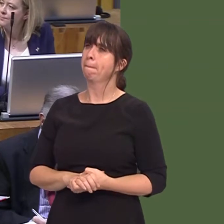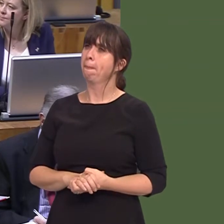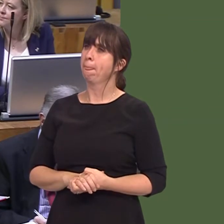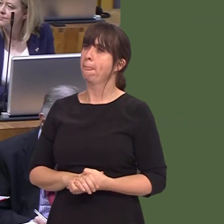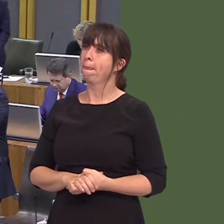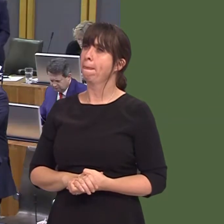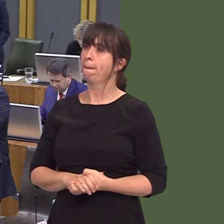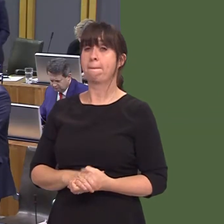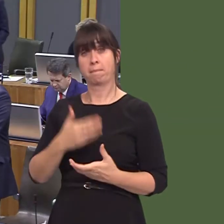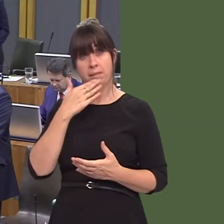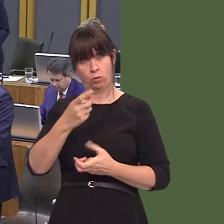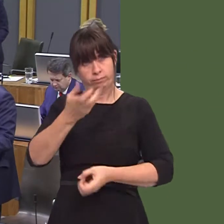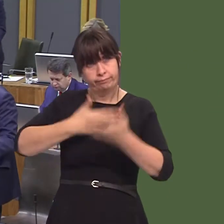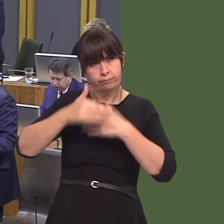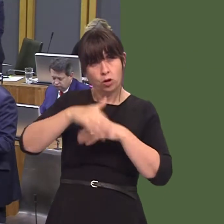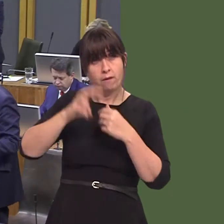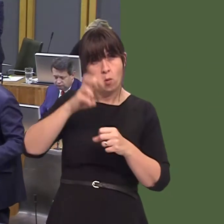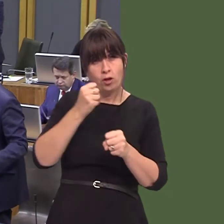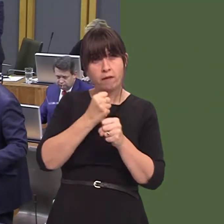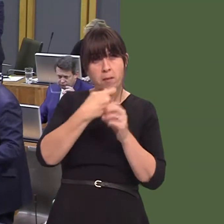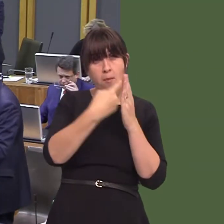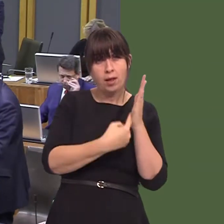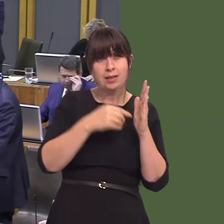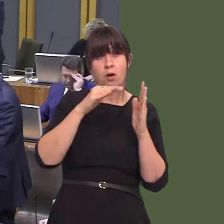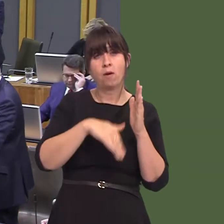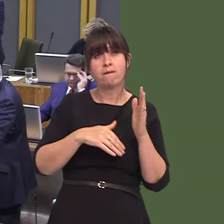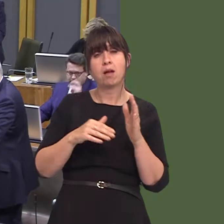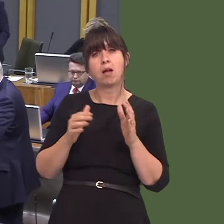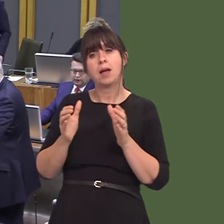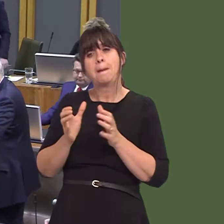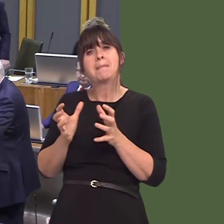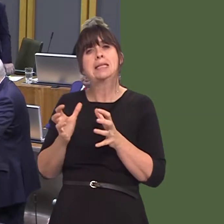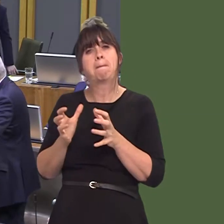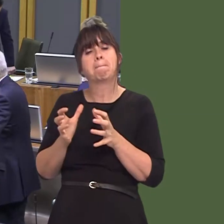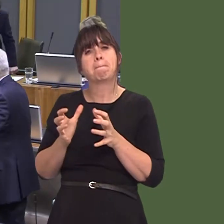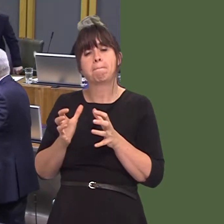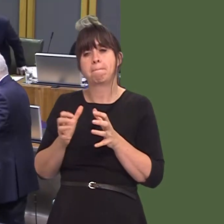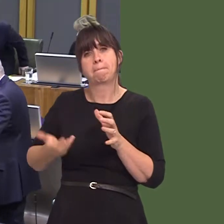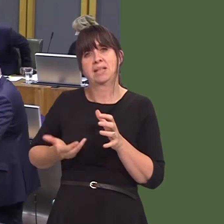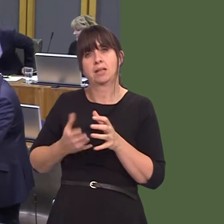Will the First Minister make a statement on Welsh Government policy to grow medium-sized enterprises in Wales? (OAQ51153) Carwyn Jones: Yes.